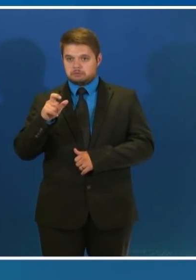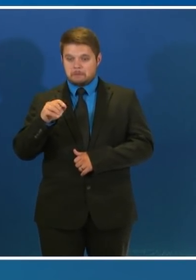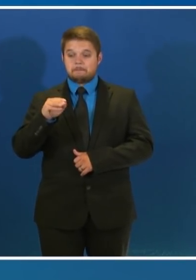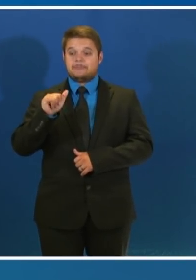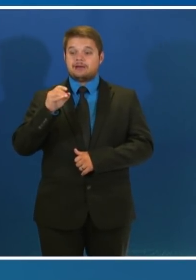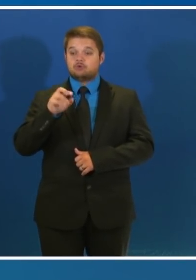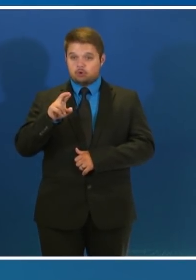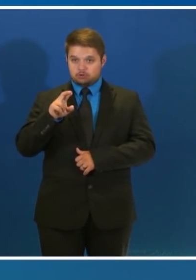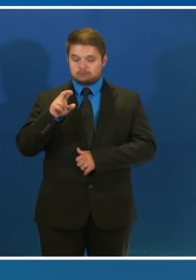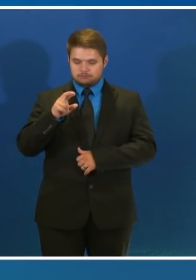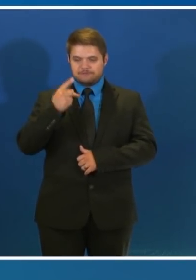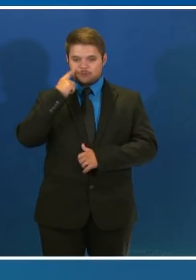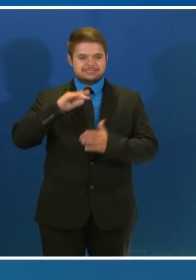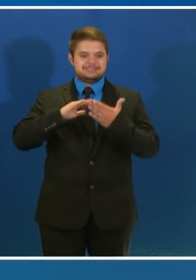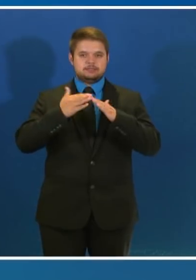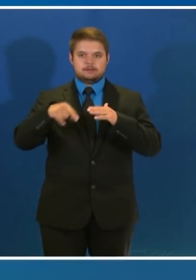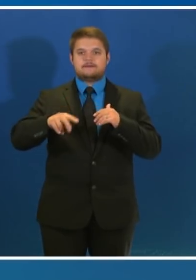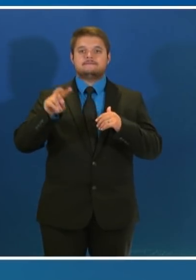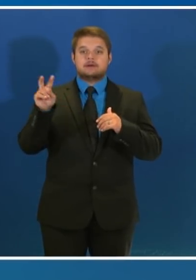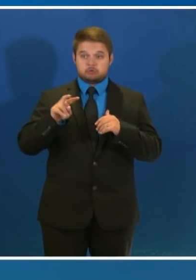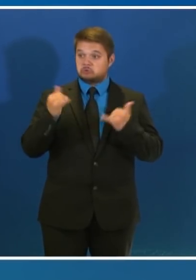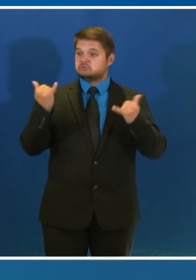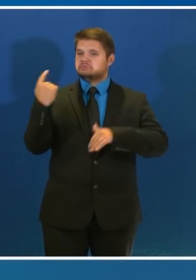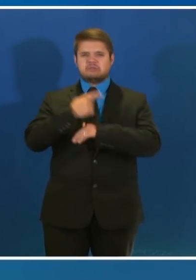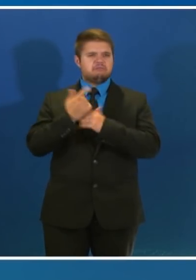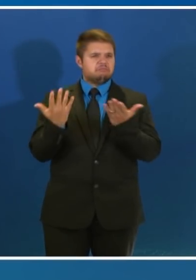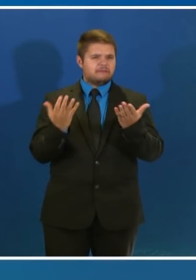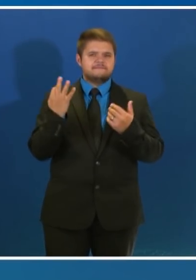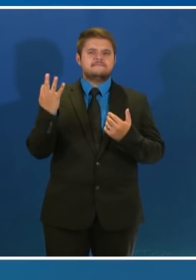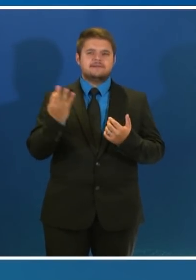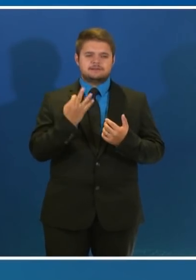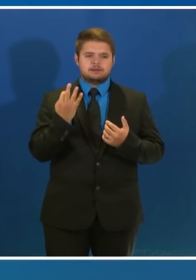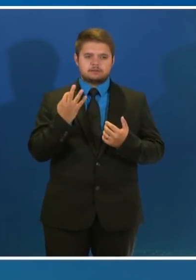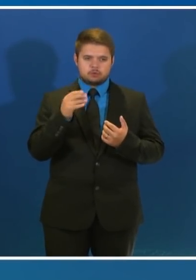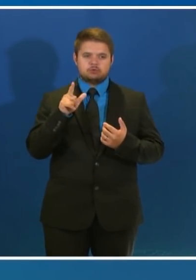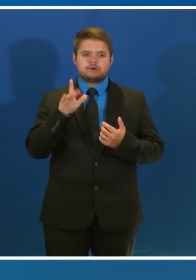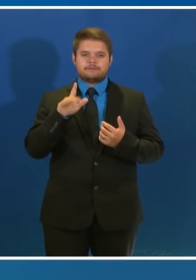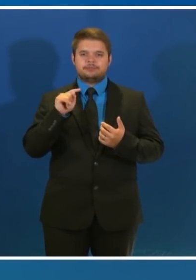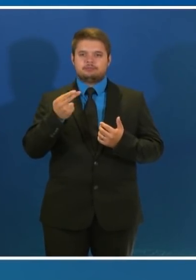Thank you to Alex and Seven Star American Sign Language interpreters today.